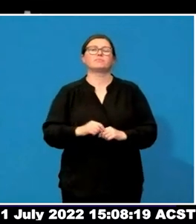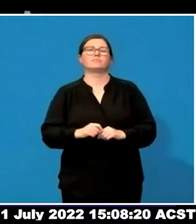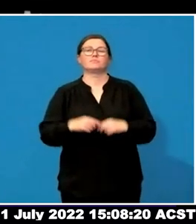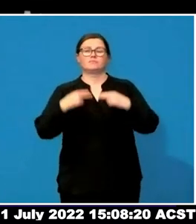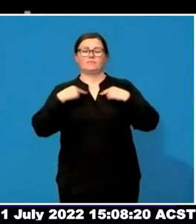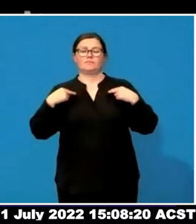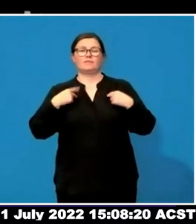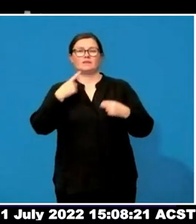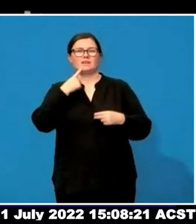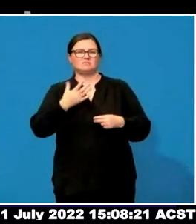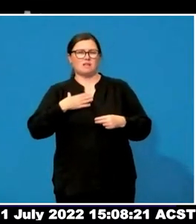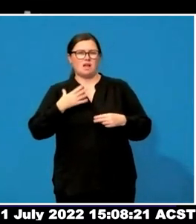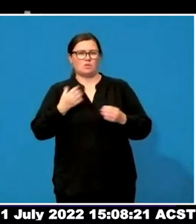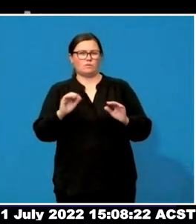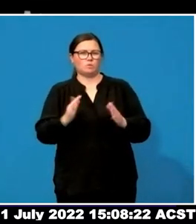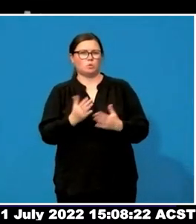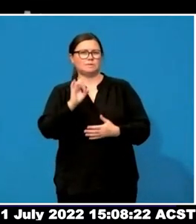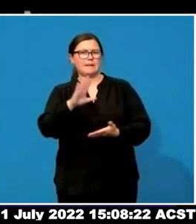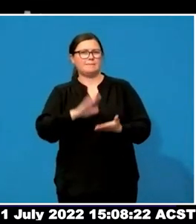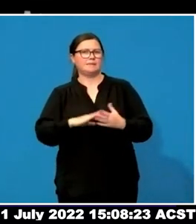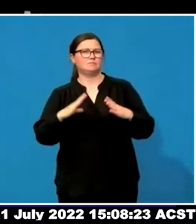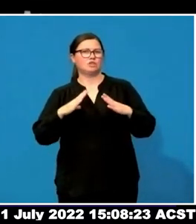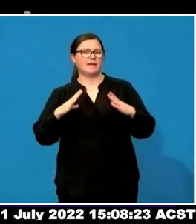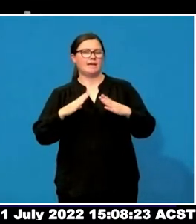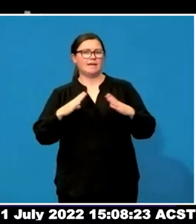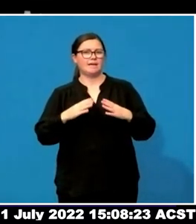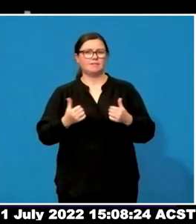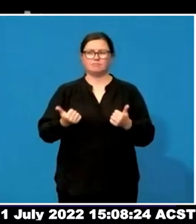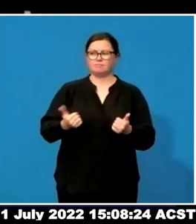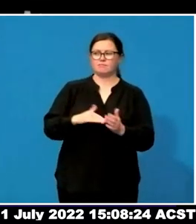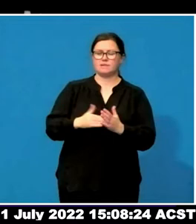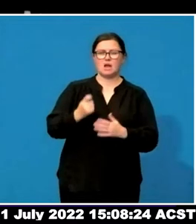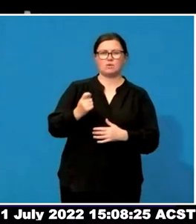10 minutes? MR GRIFFIN: 10 minutes would be -- It's now nearly 10 past 3; we will resume at 3.20.